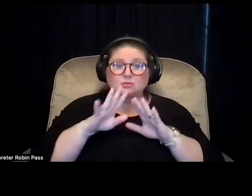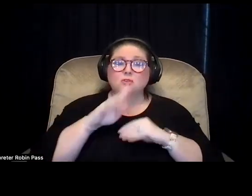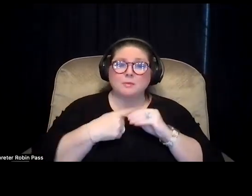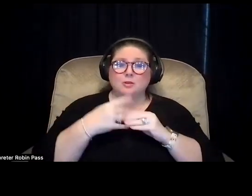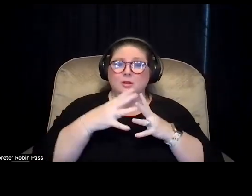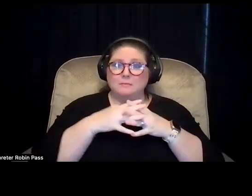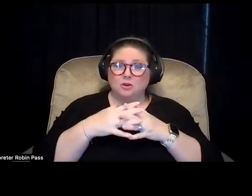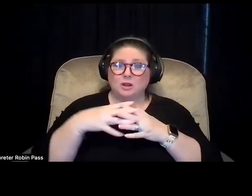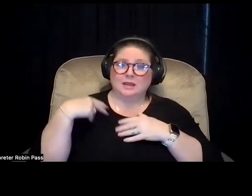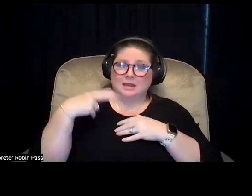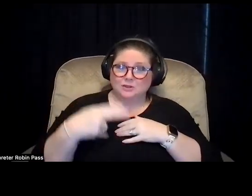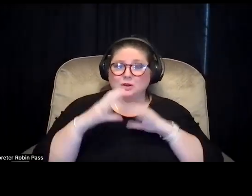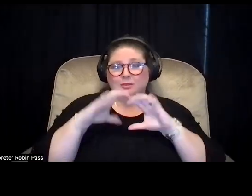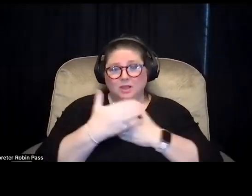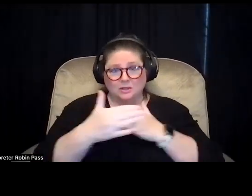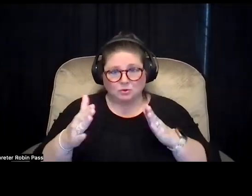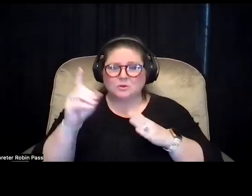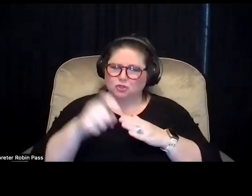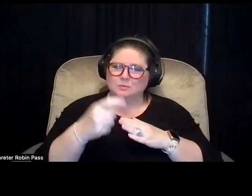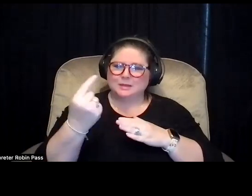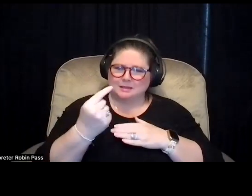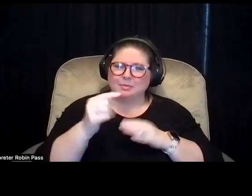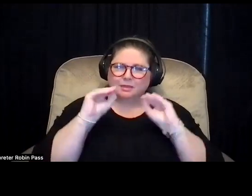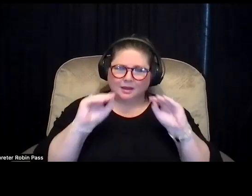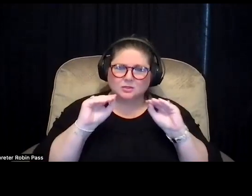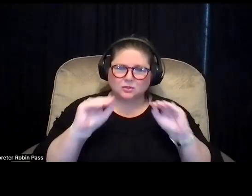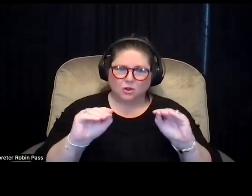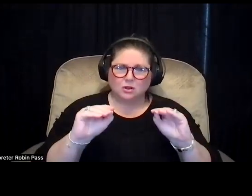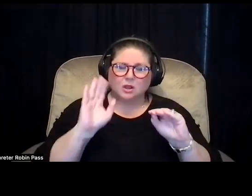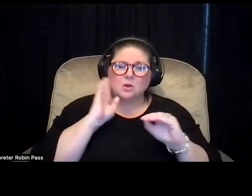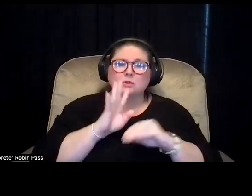classroom it should be something that is taught and as i'll talk about later something that can